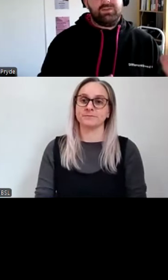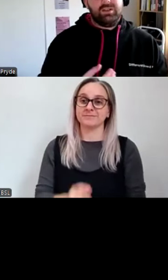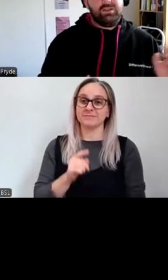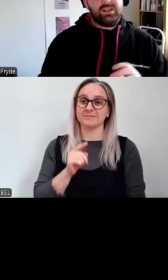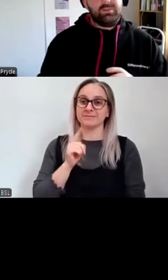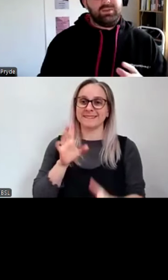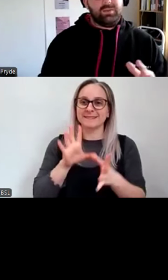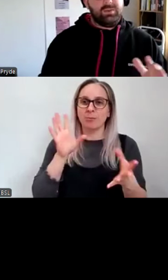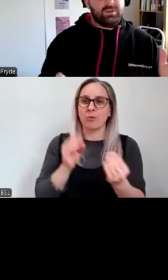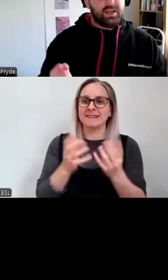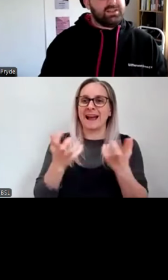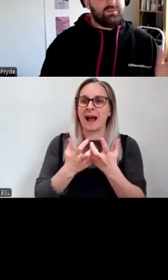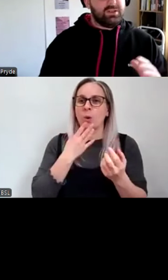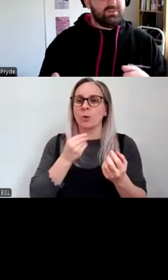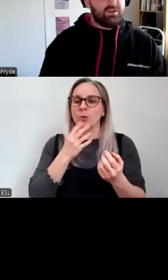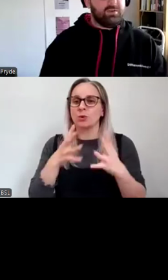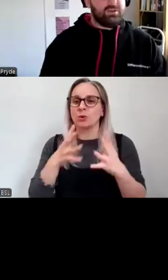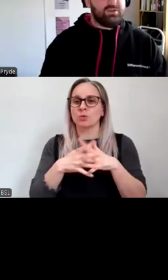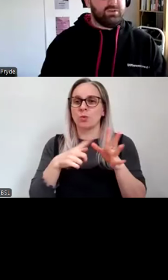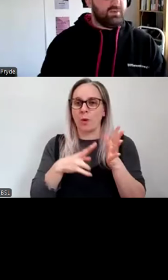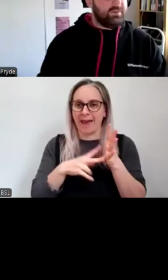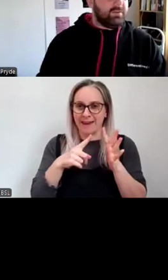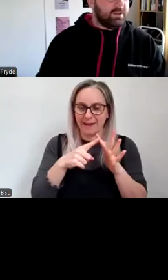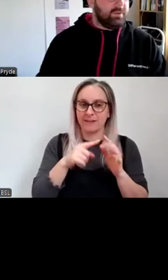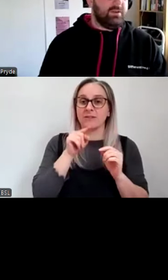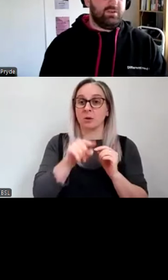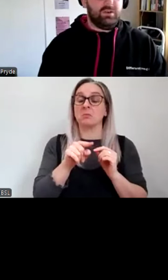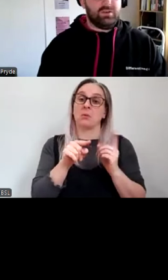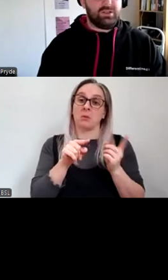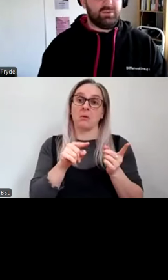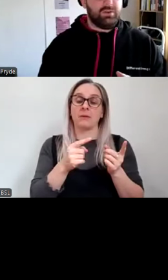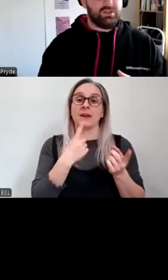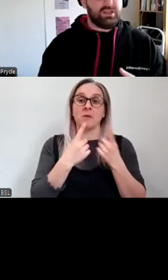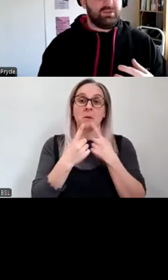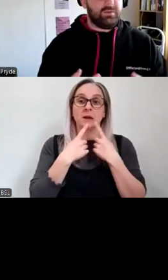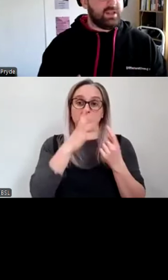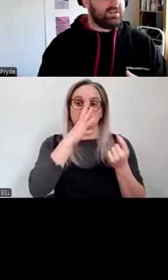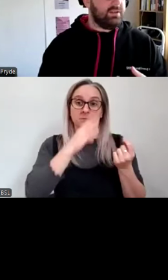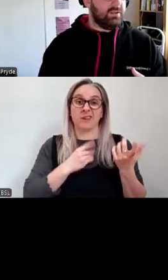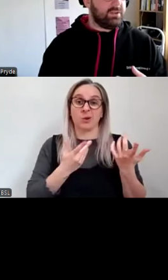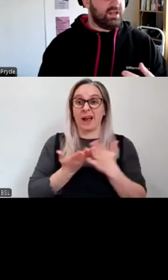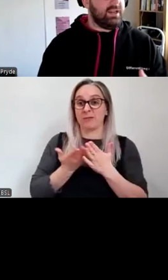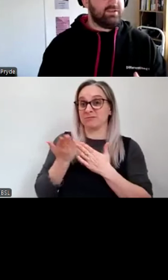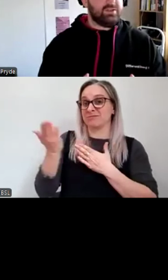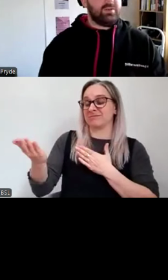that gives you a good example to be able to pass information back over to a web developer or someone who is able to fix those items